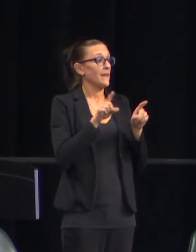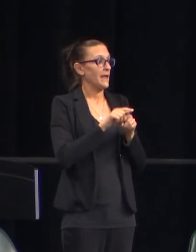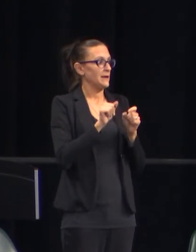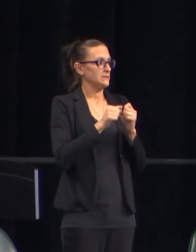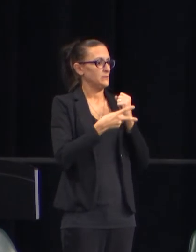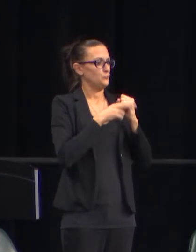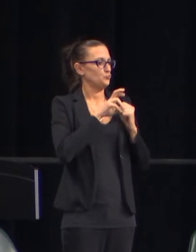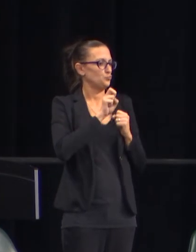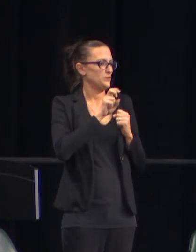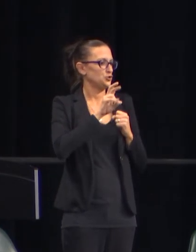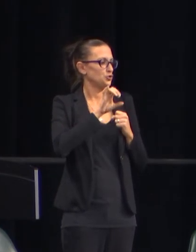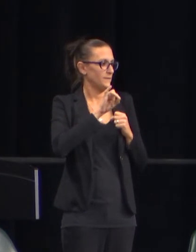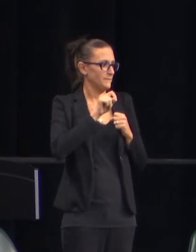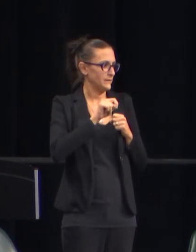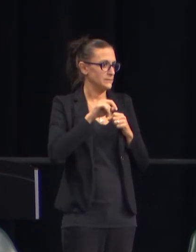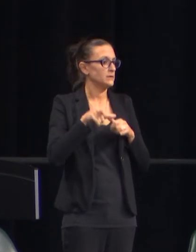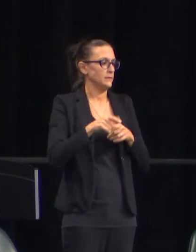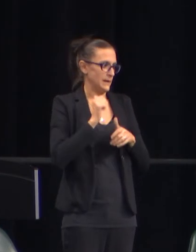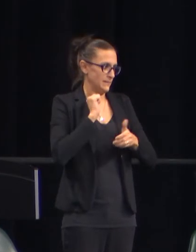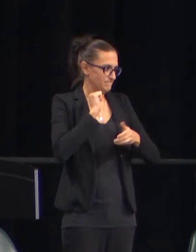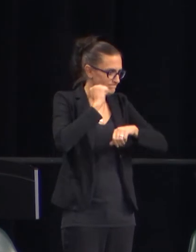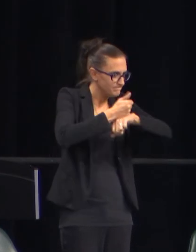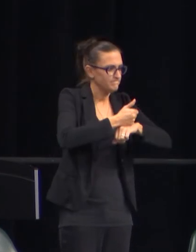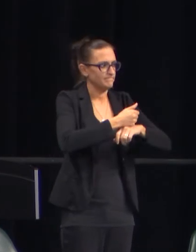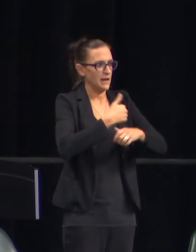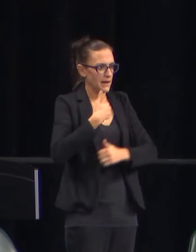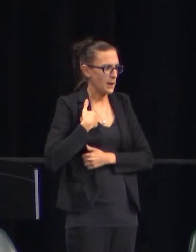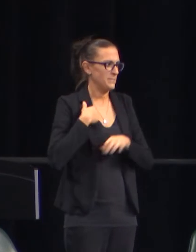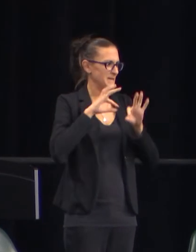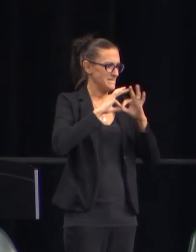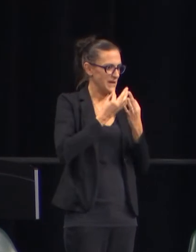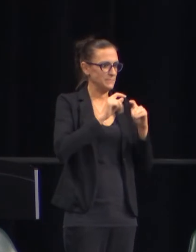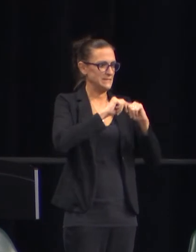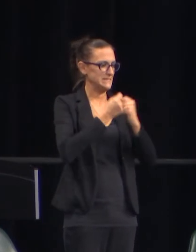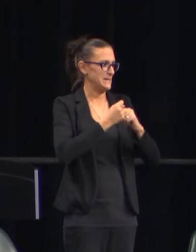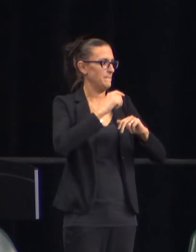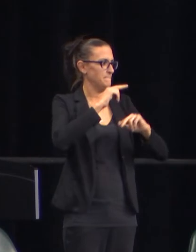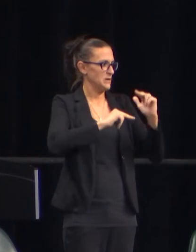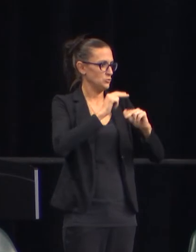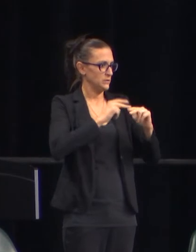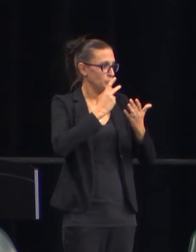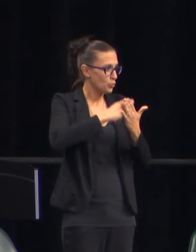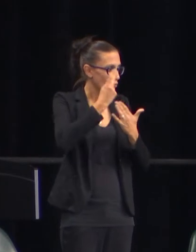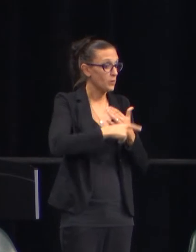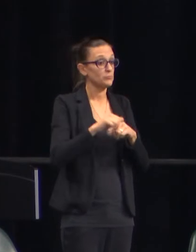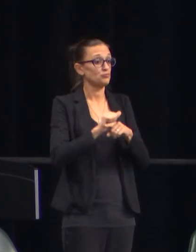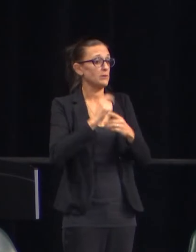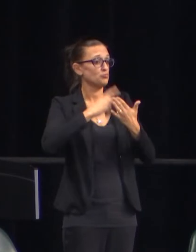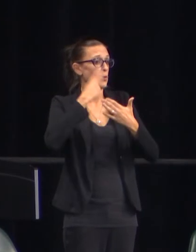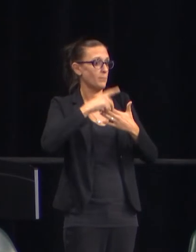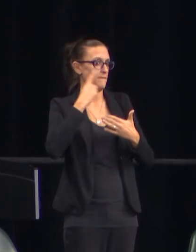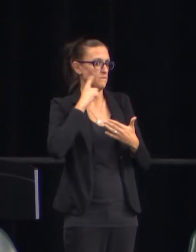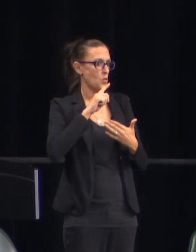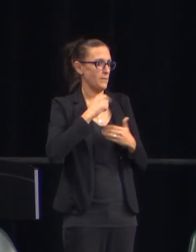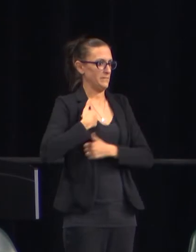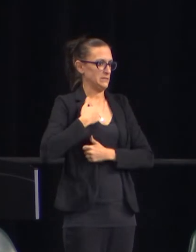Mary helped establish the Army Family Team Building Program, a training program for military spouses.